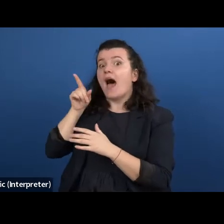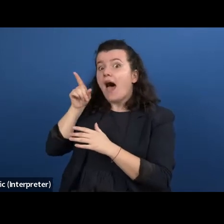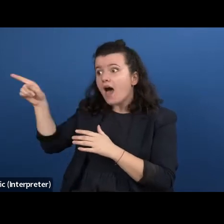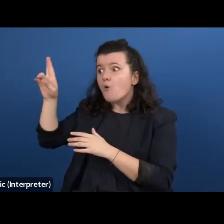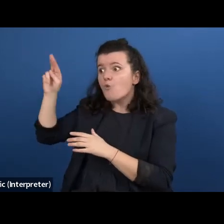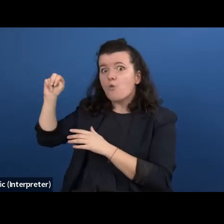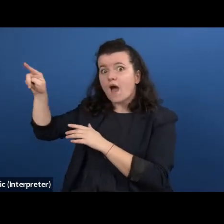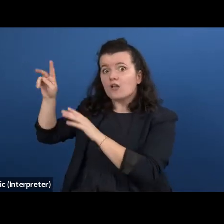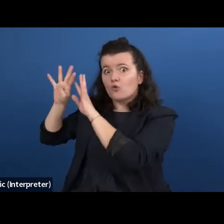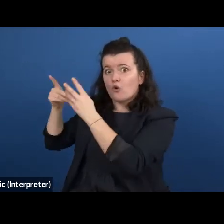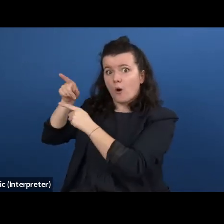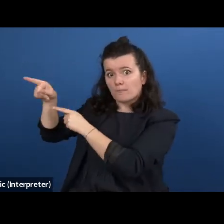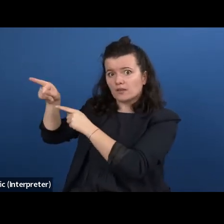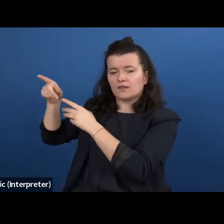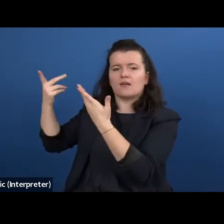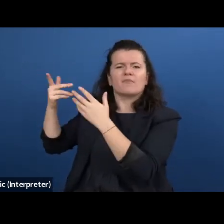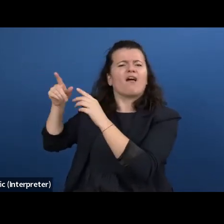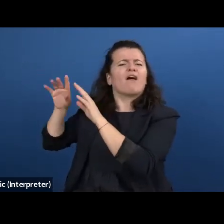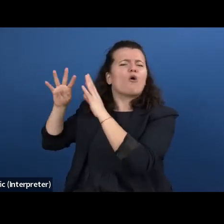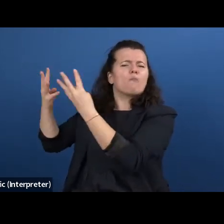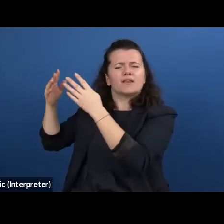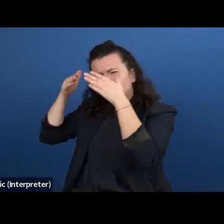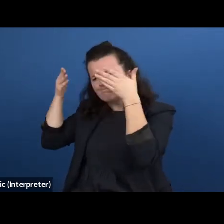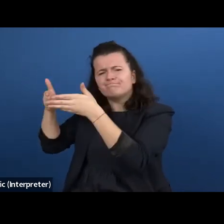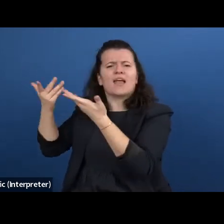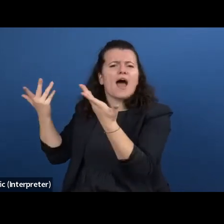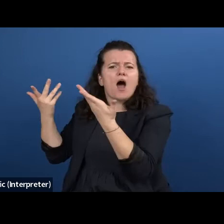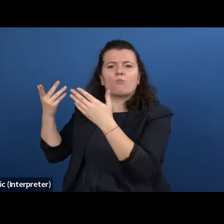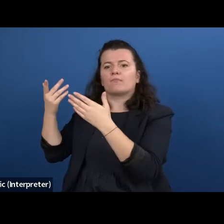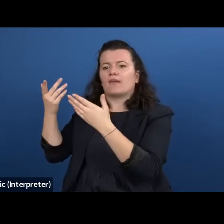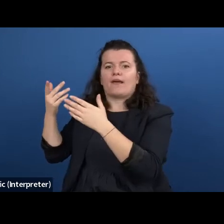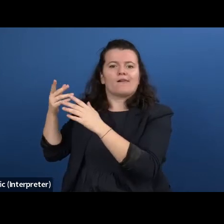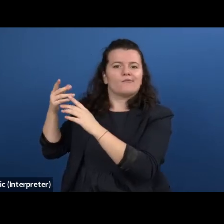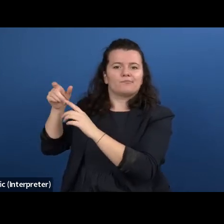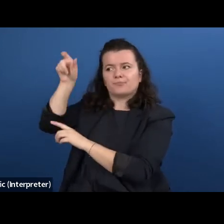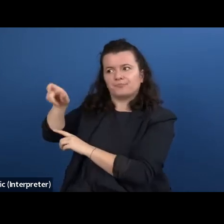on the topic of trafficking women and girls in the context of migration.